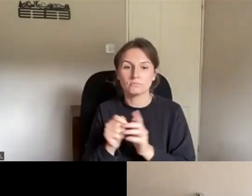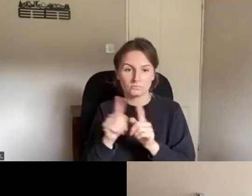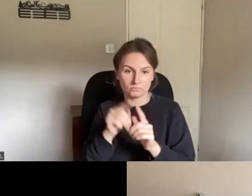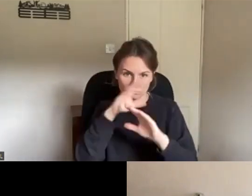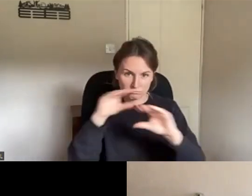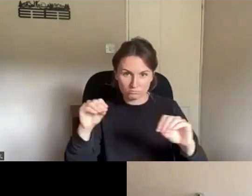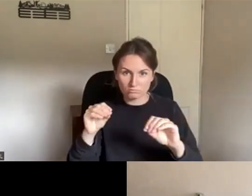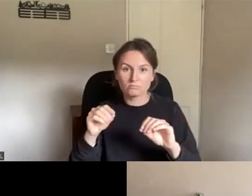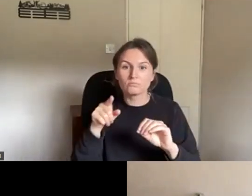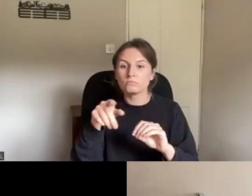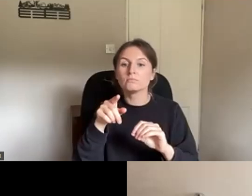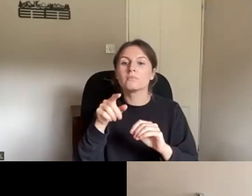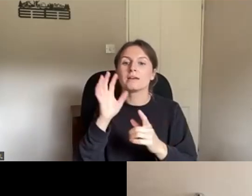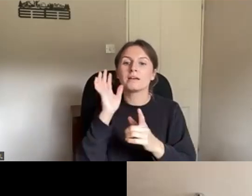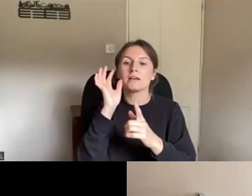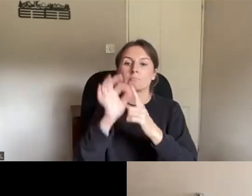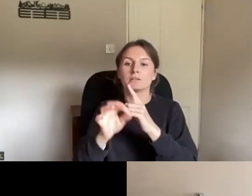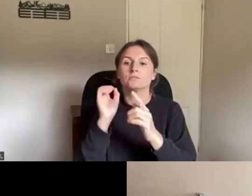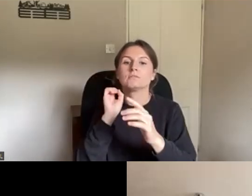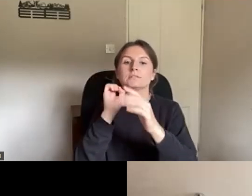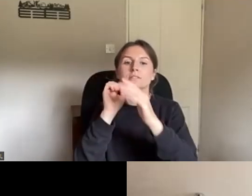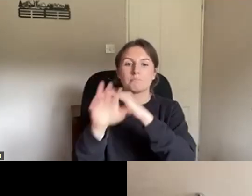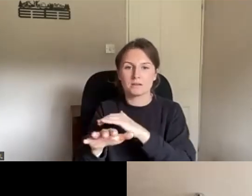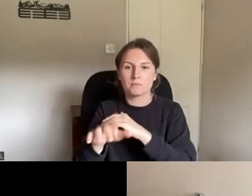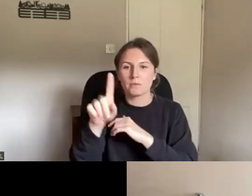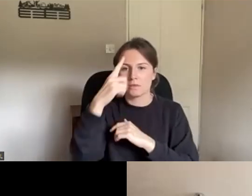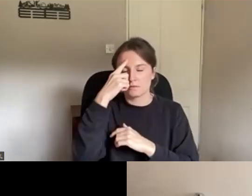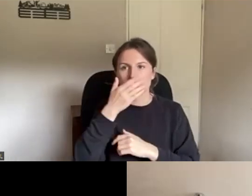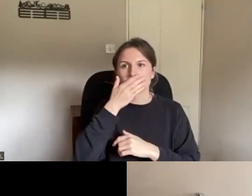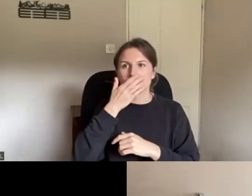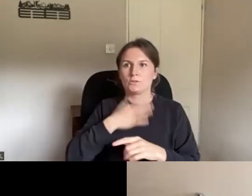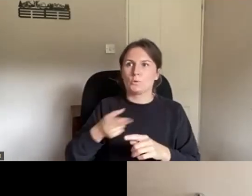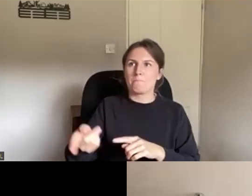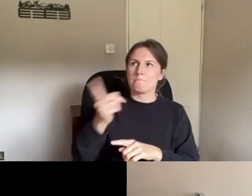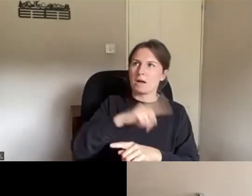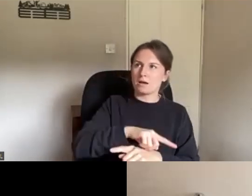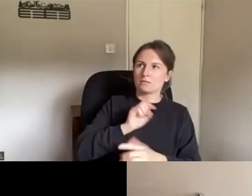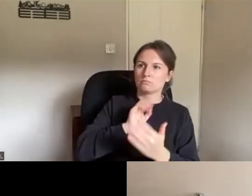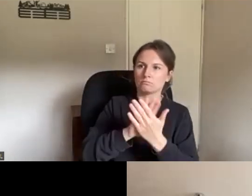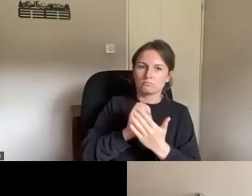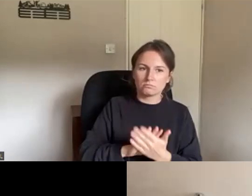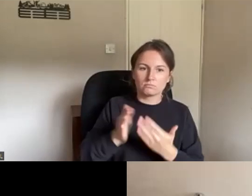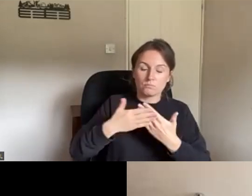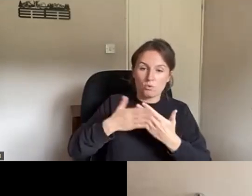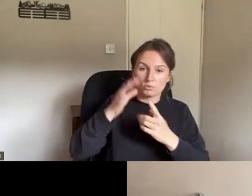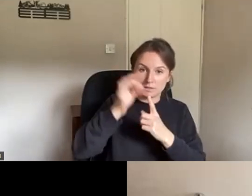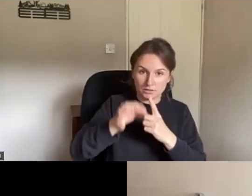and you still at some point realize that you want to add some more details, you can still go back to it